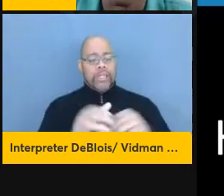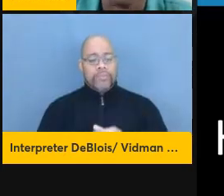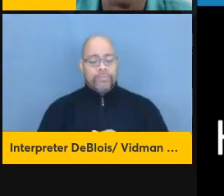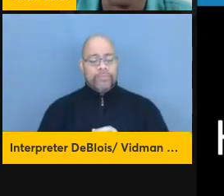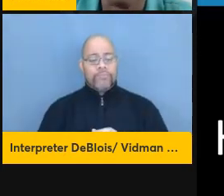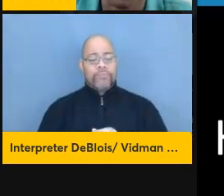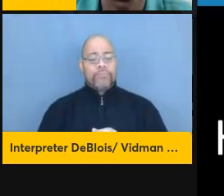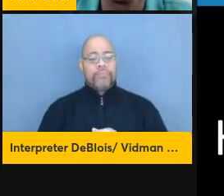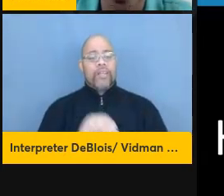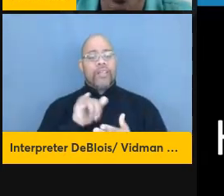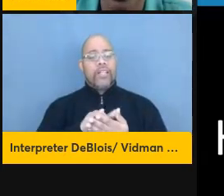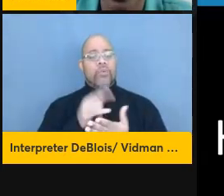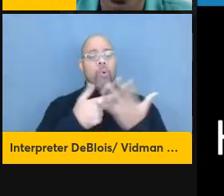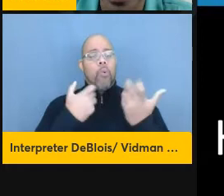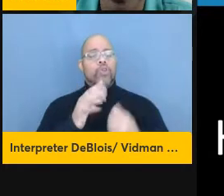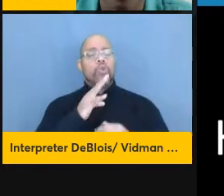that's what I want to talk about today.